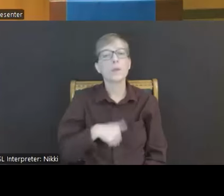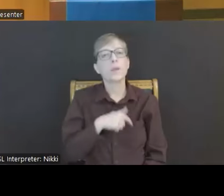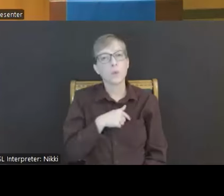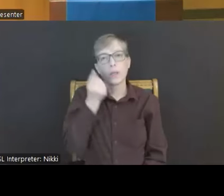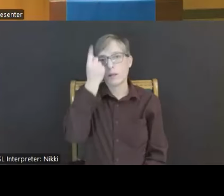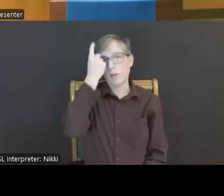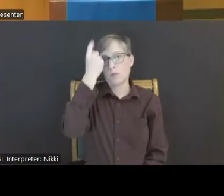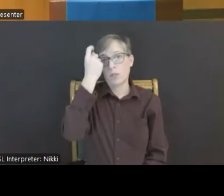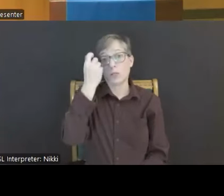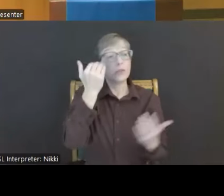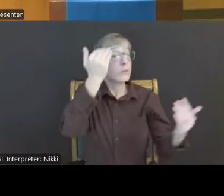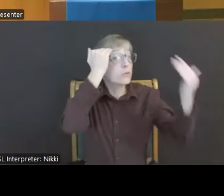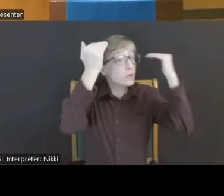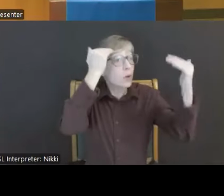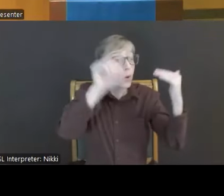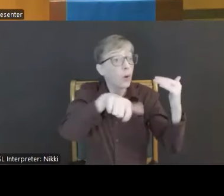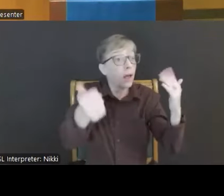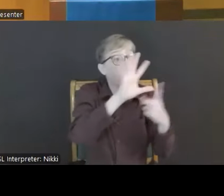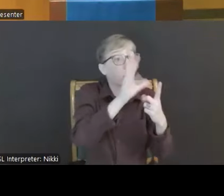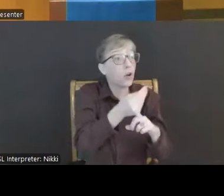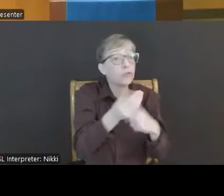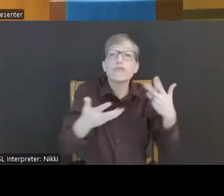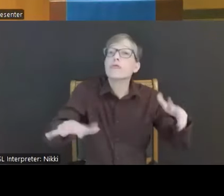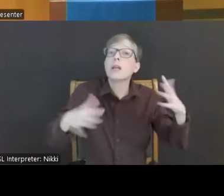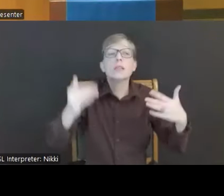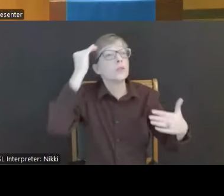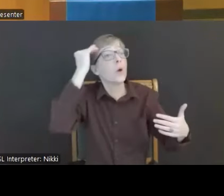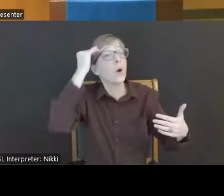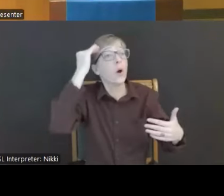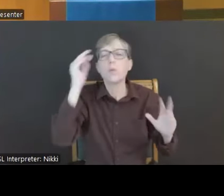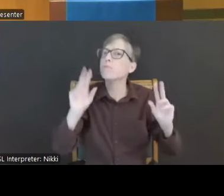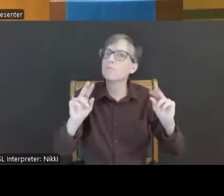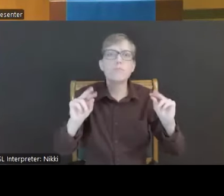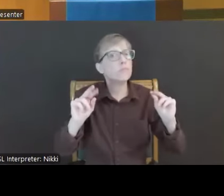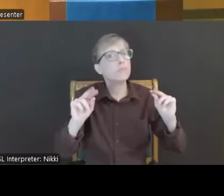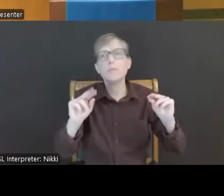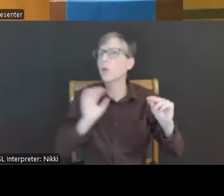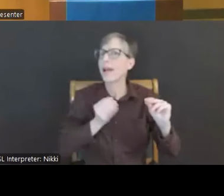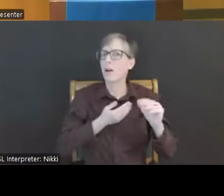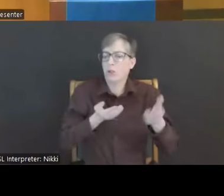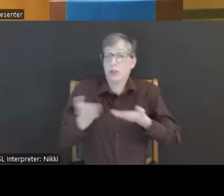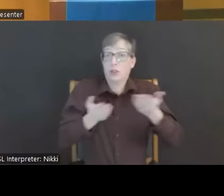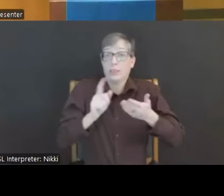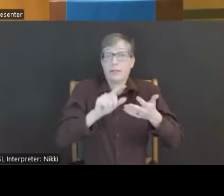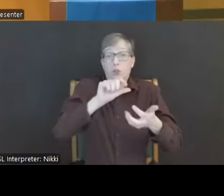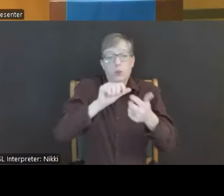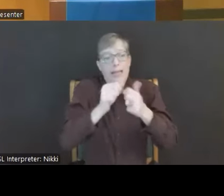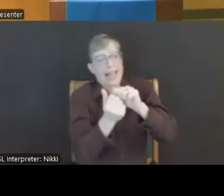um we have to really involve our services to adapt the unique needs of each patient this means that